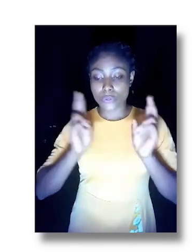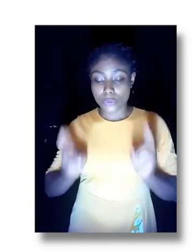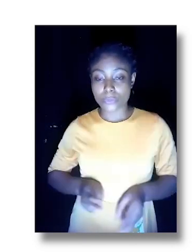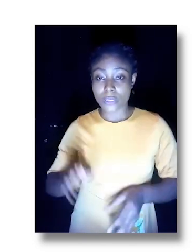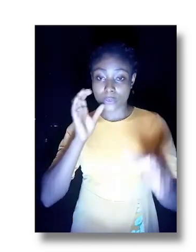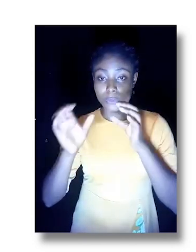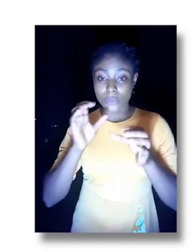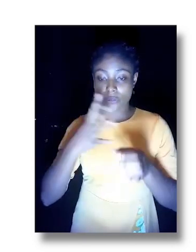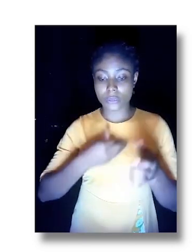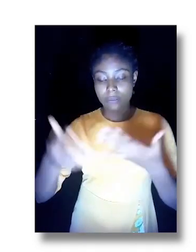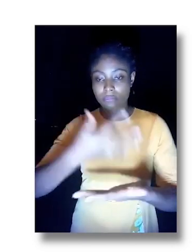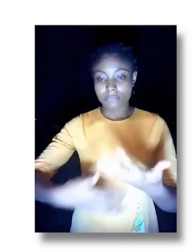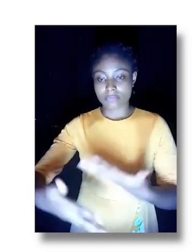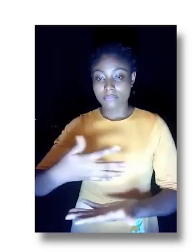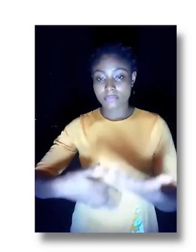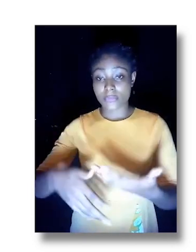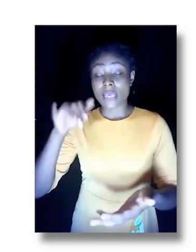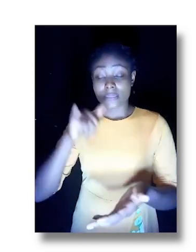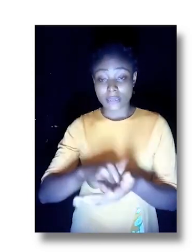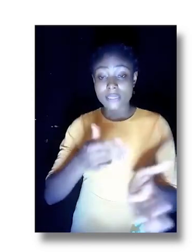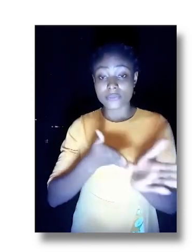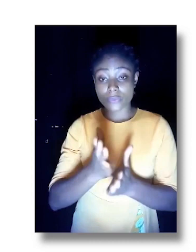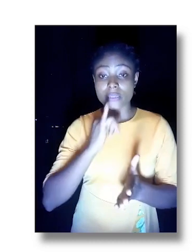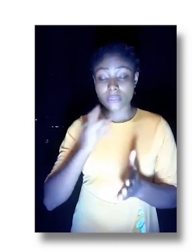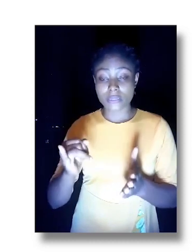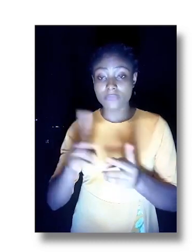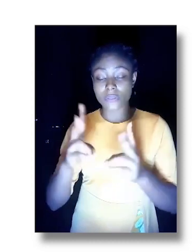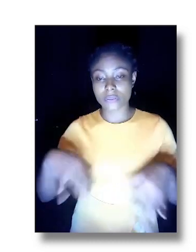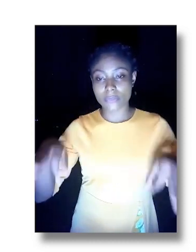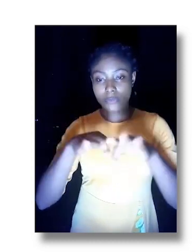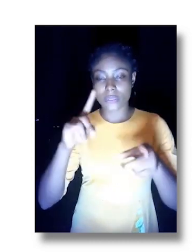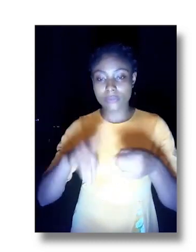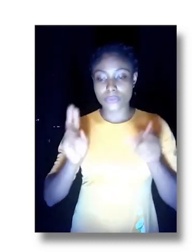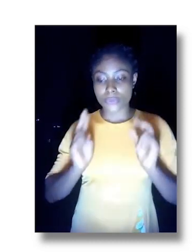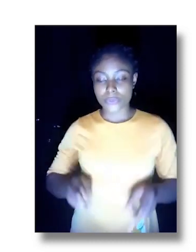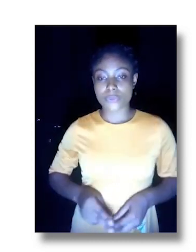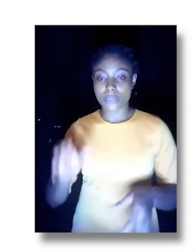That right is pivotal to human communication and association.